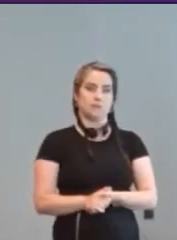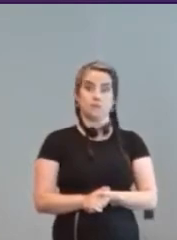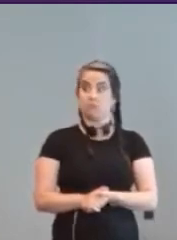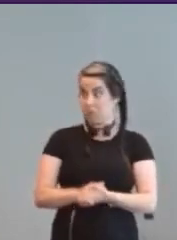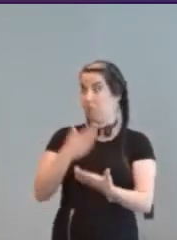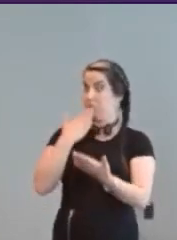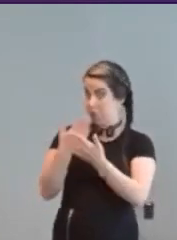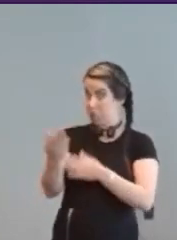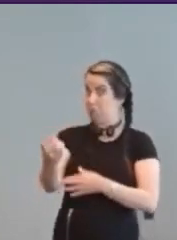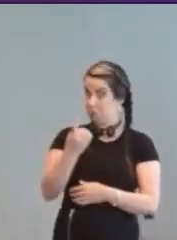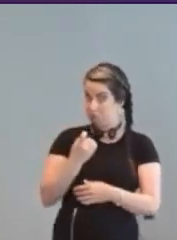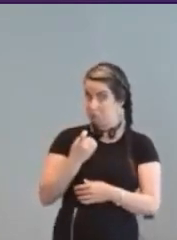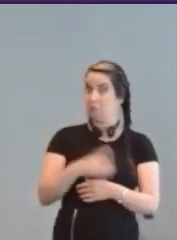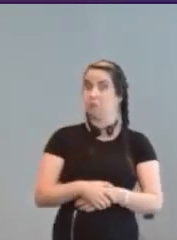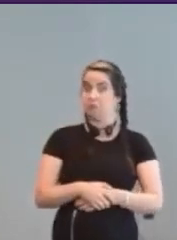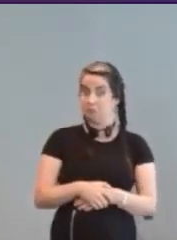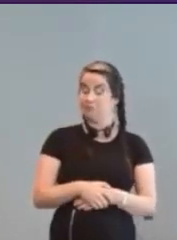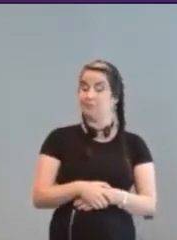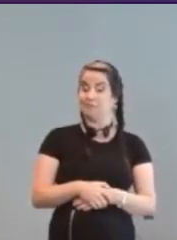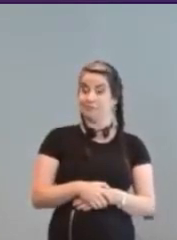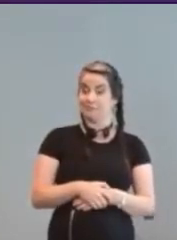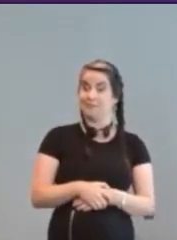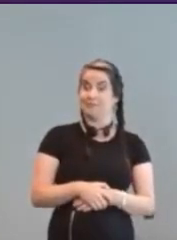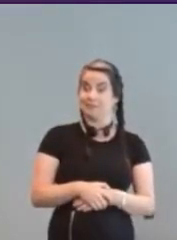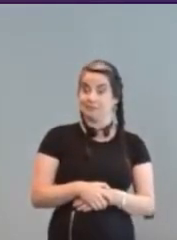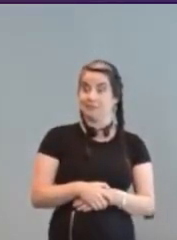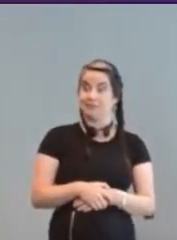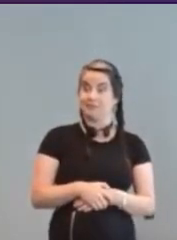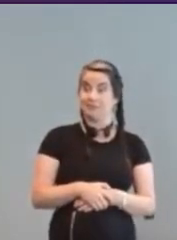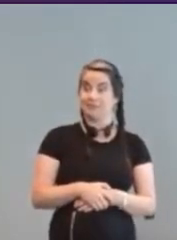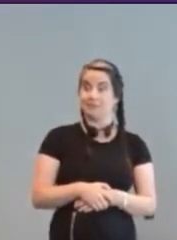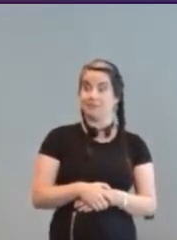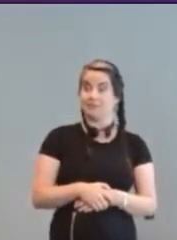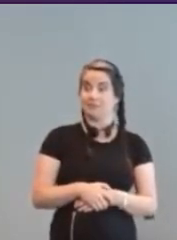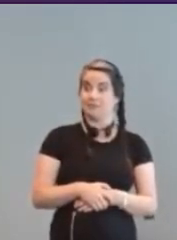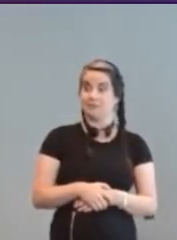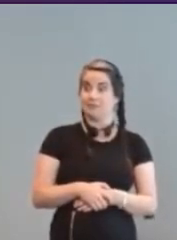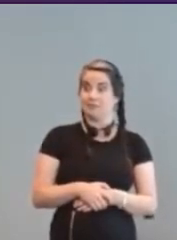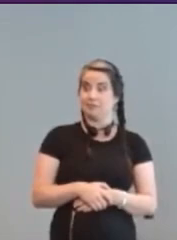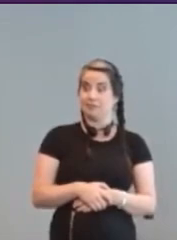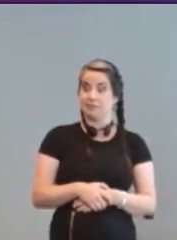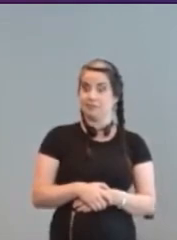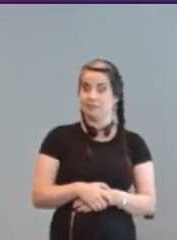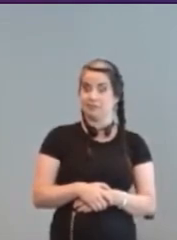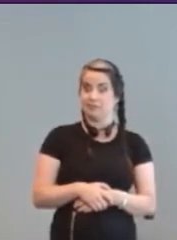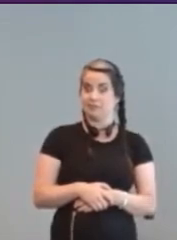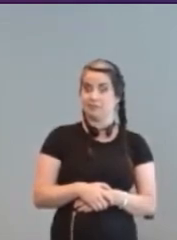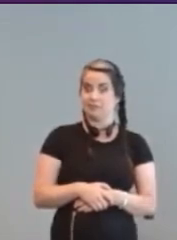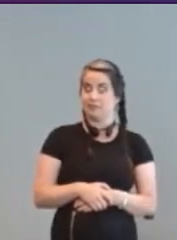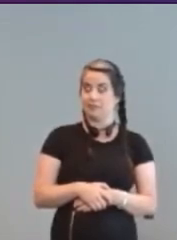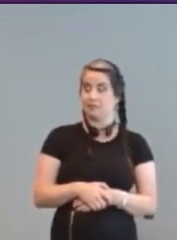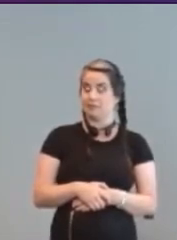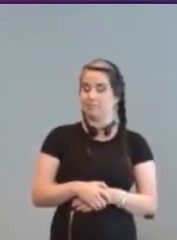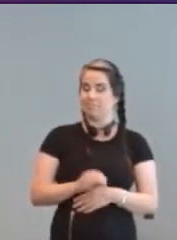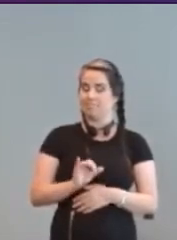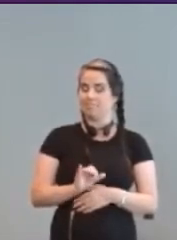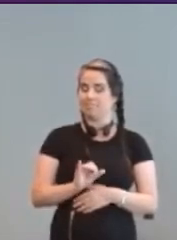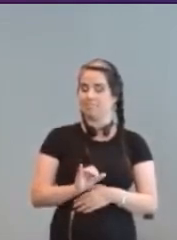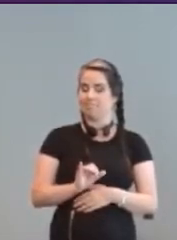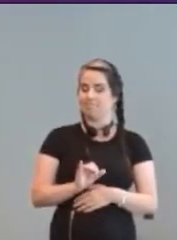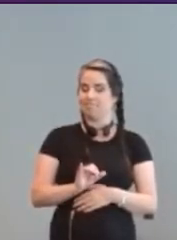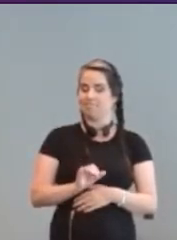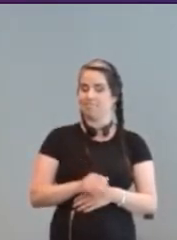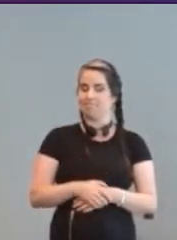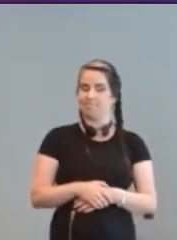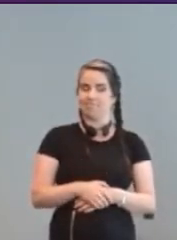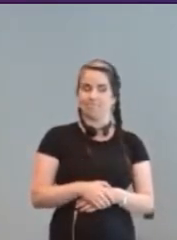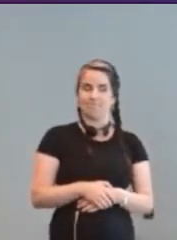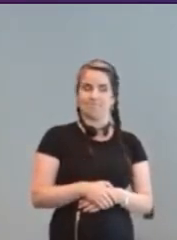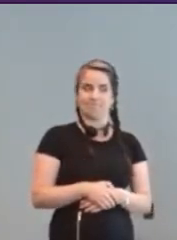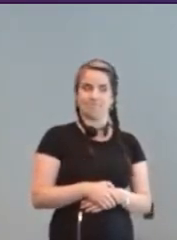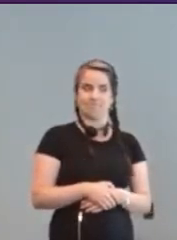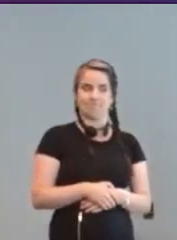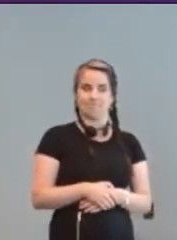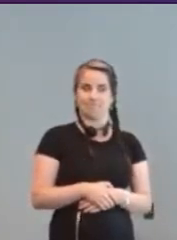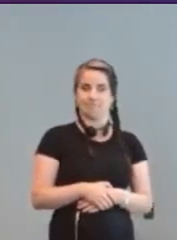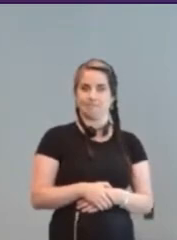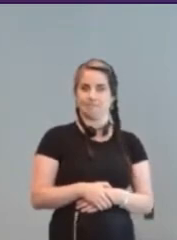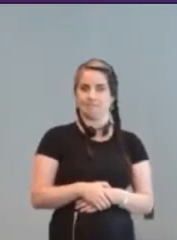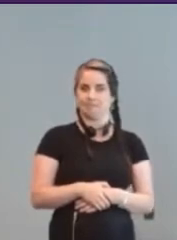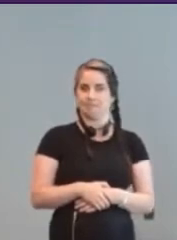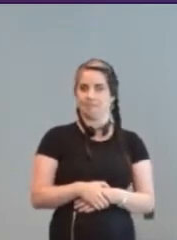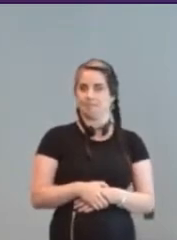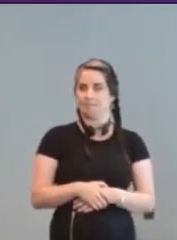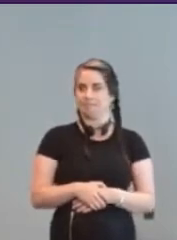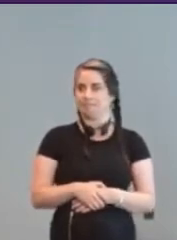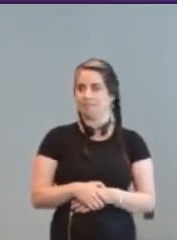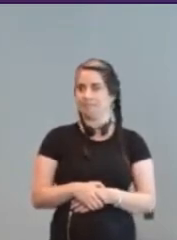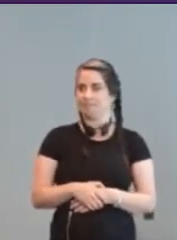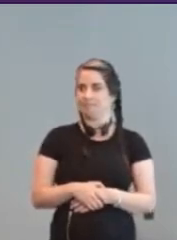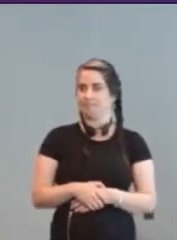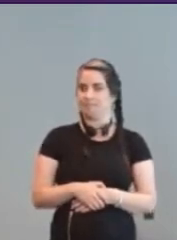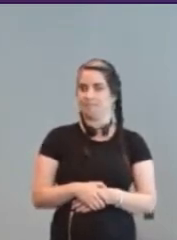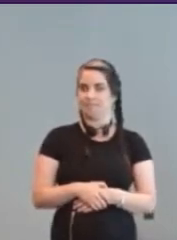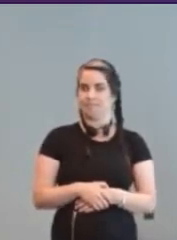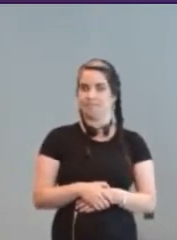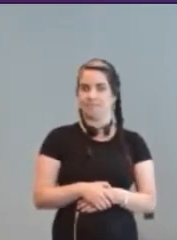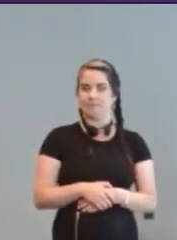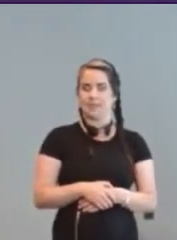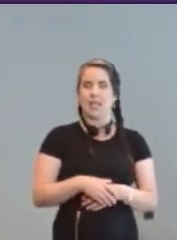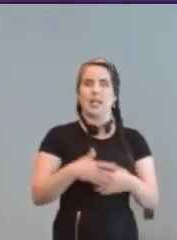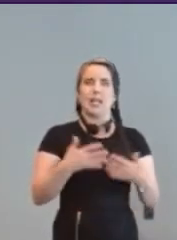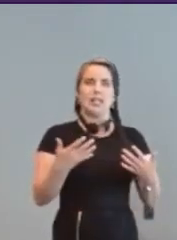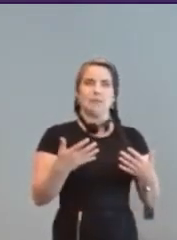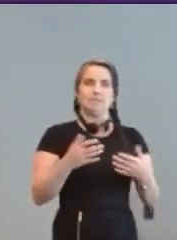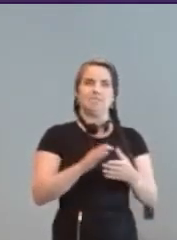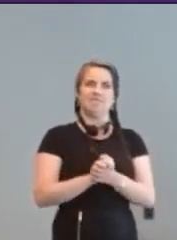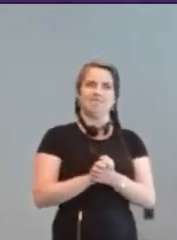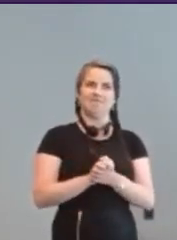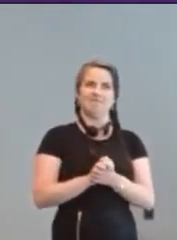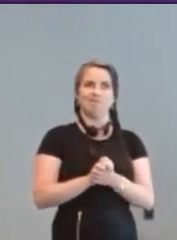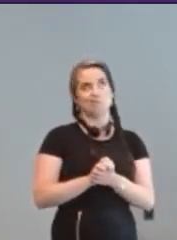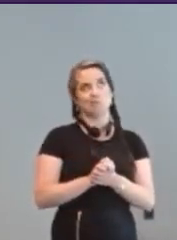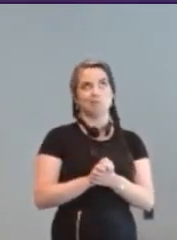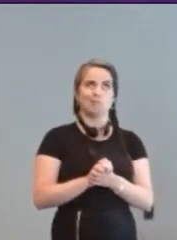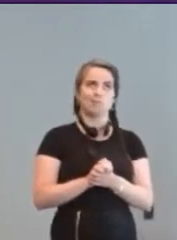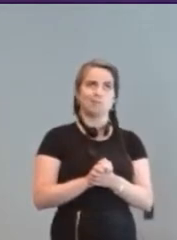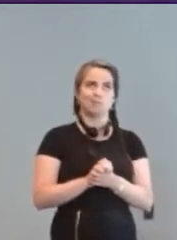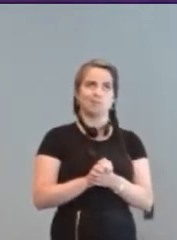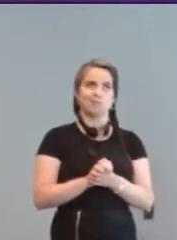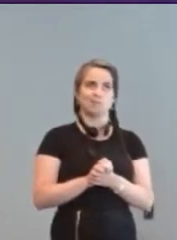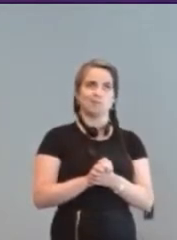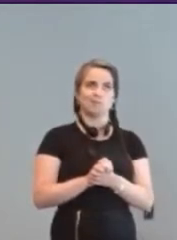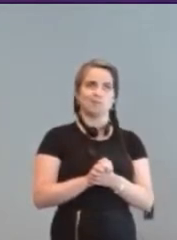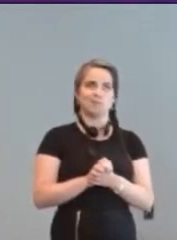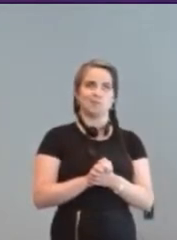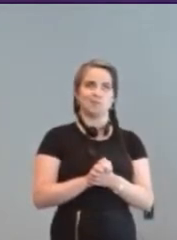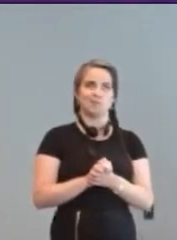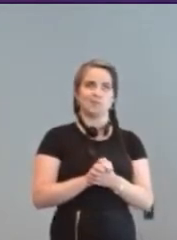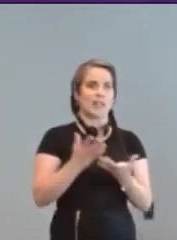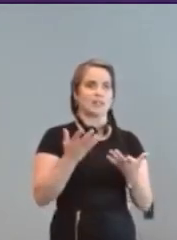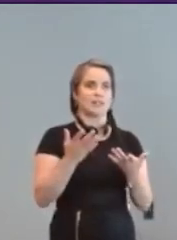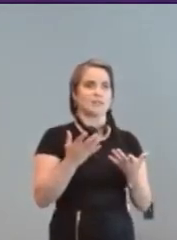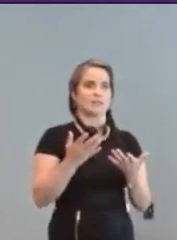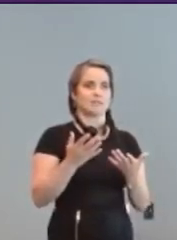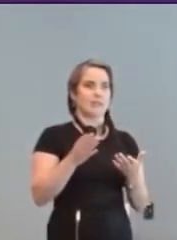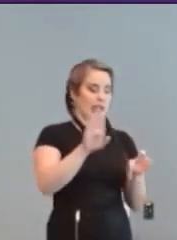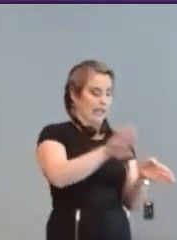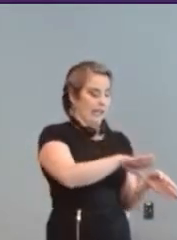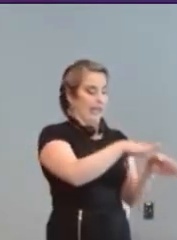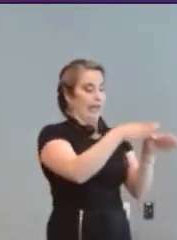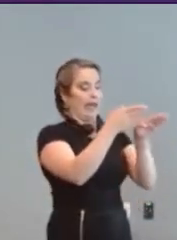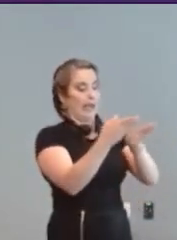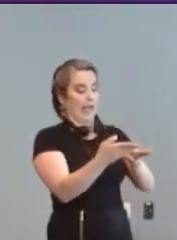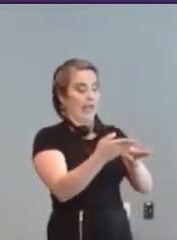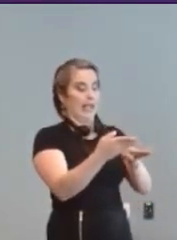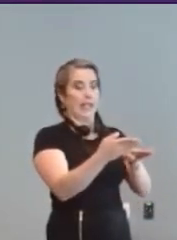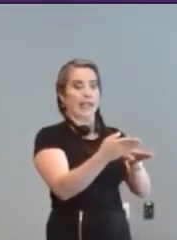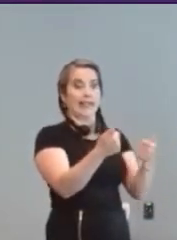I just I think that infinite lives [type option] that being all omnipotent in a game...